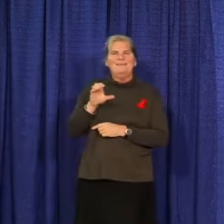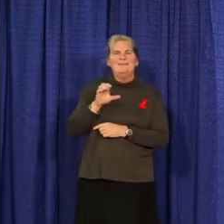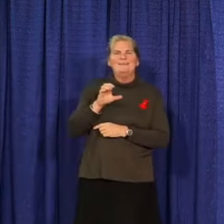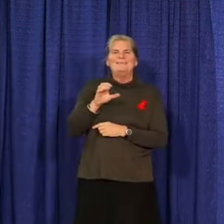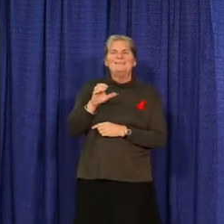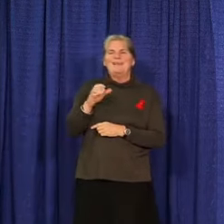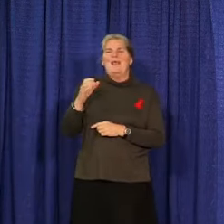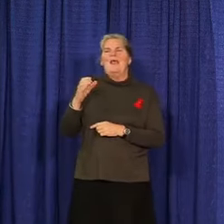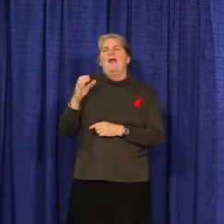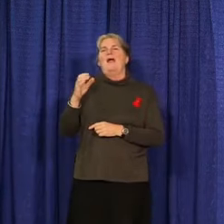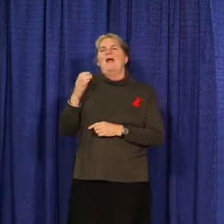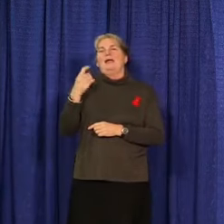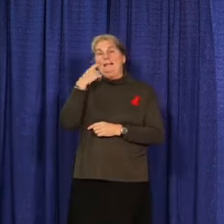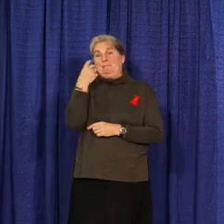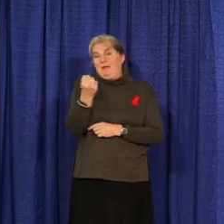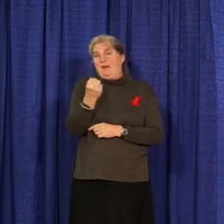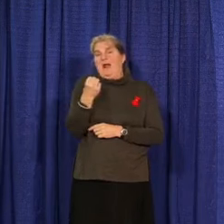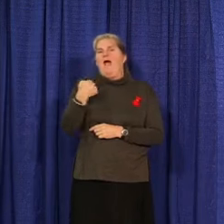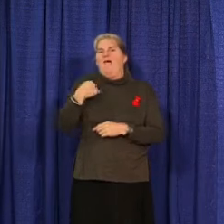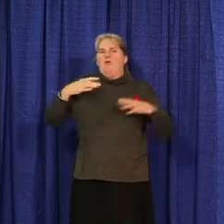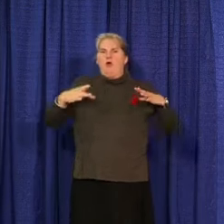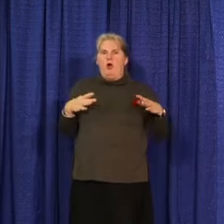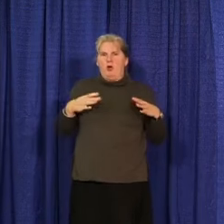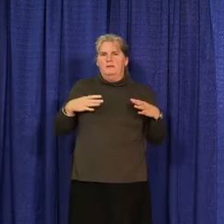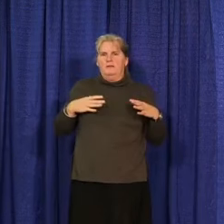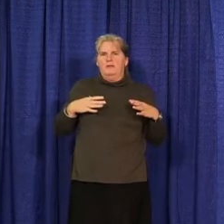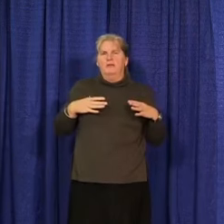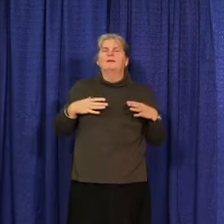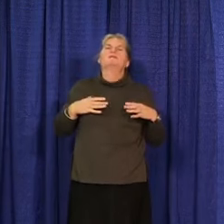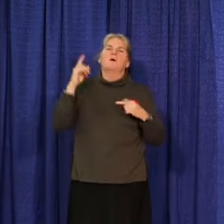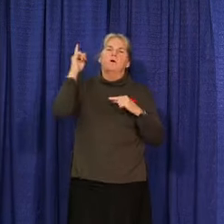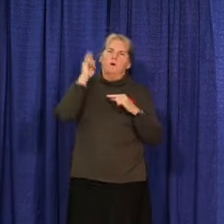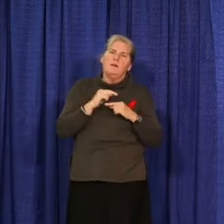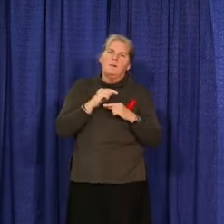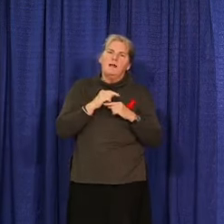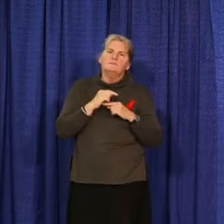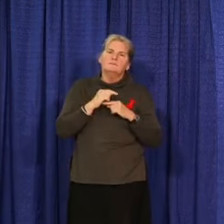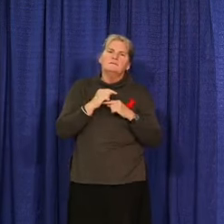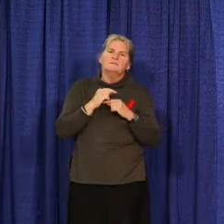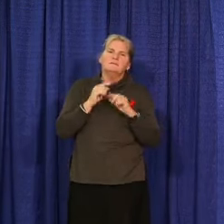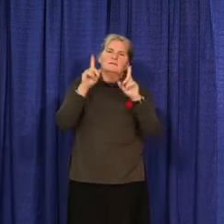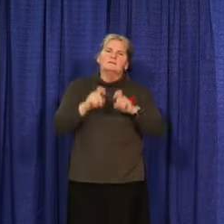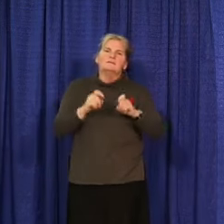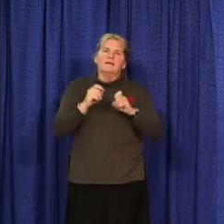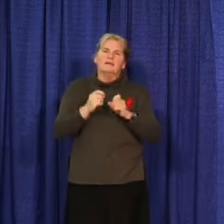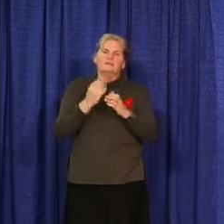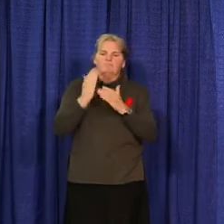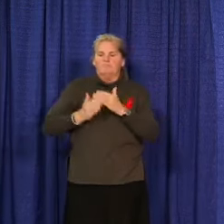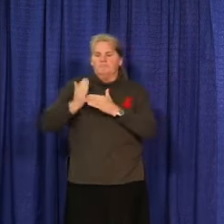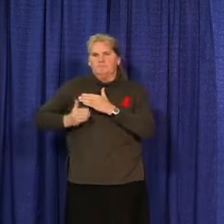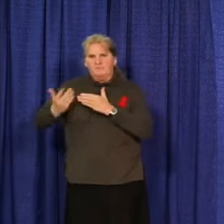holiday was last Monday and the lab likely had a smaller crew working. We are of course sending out